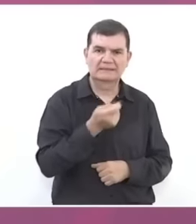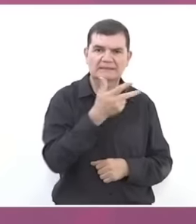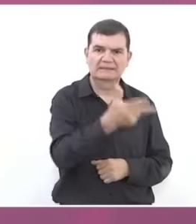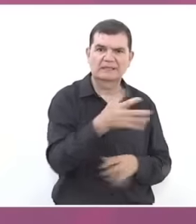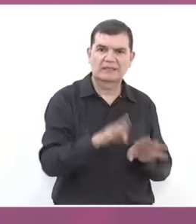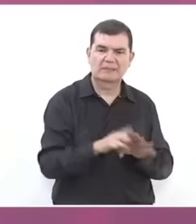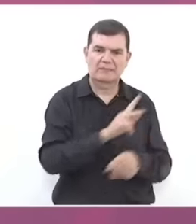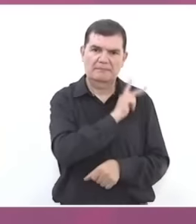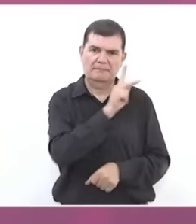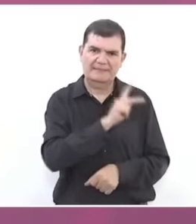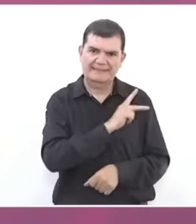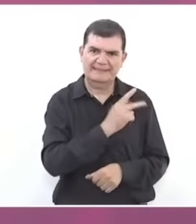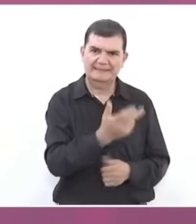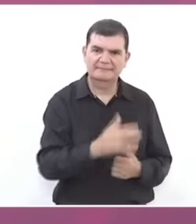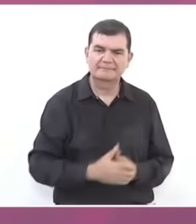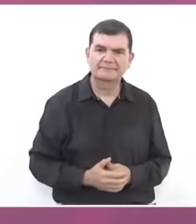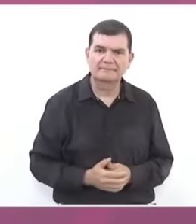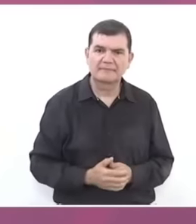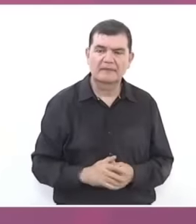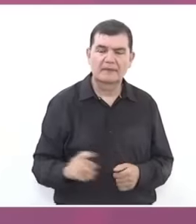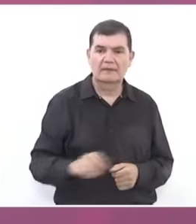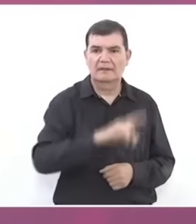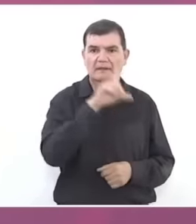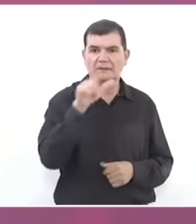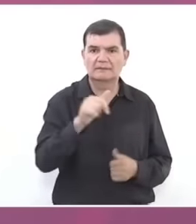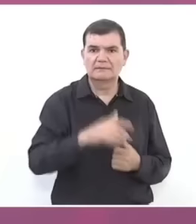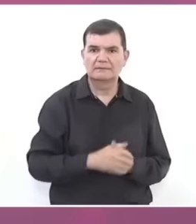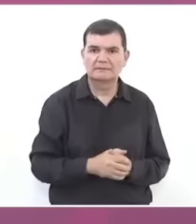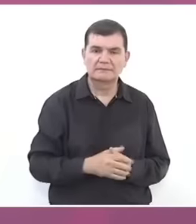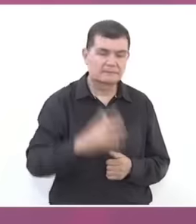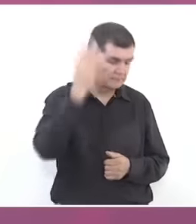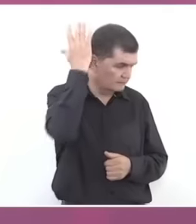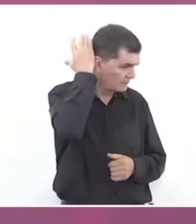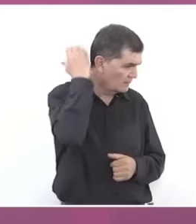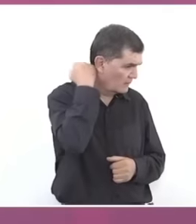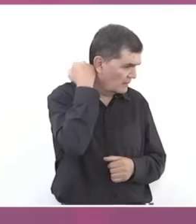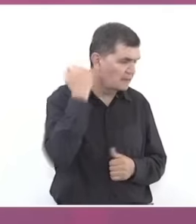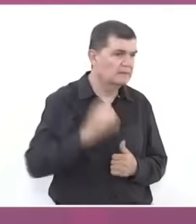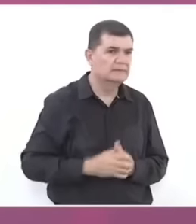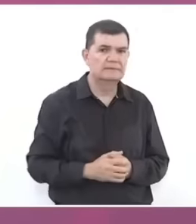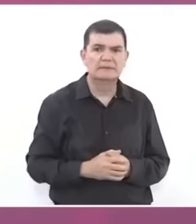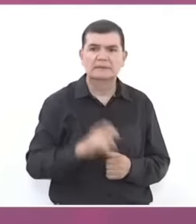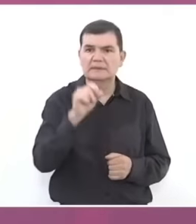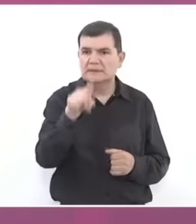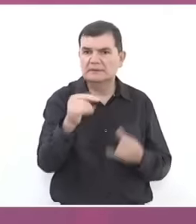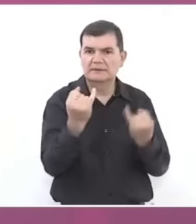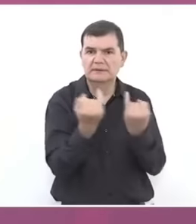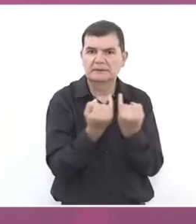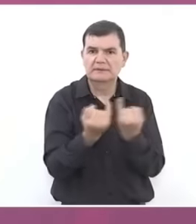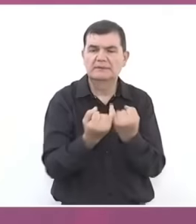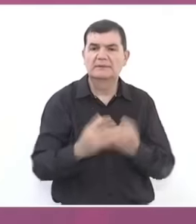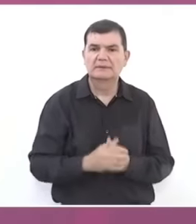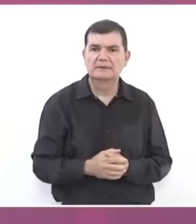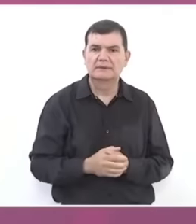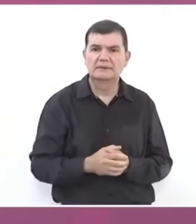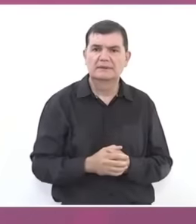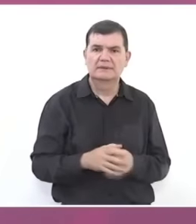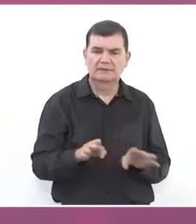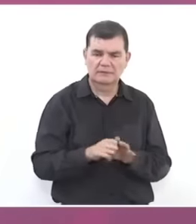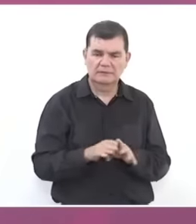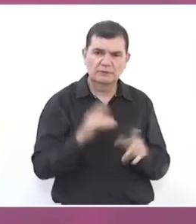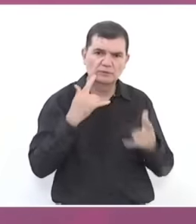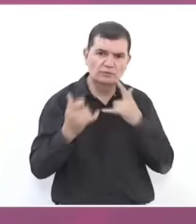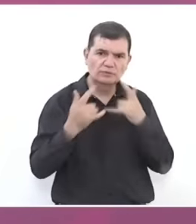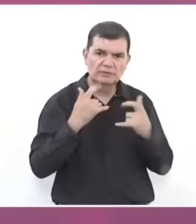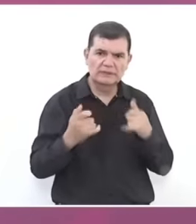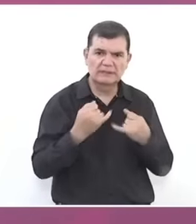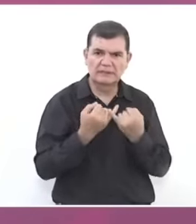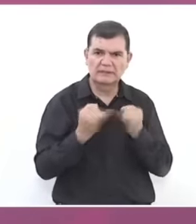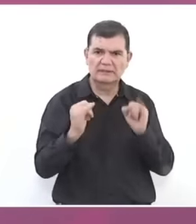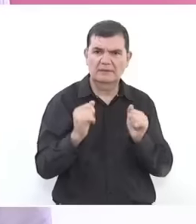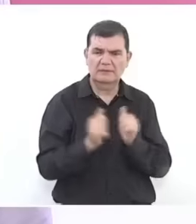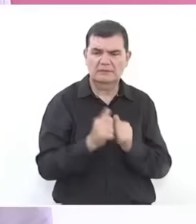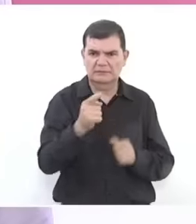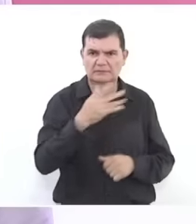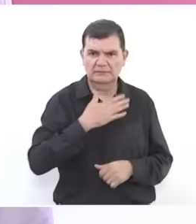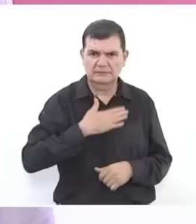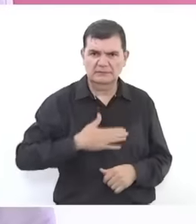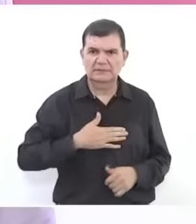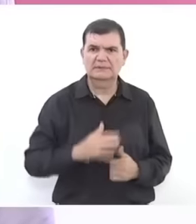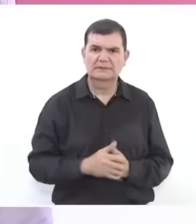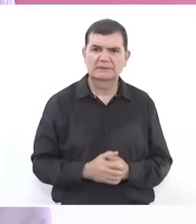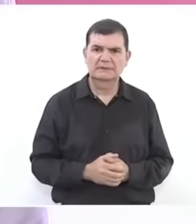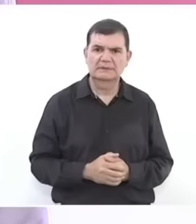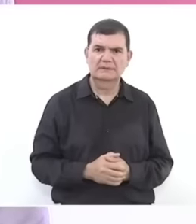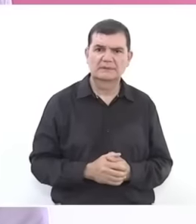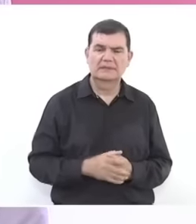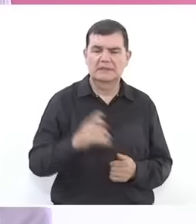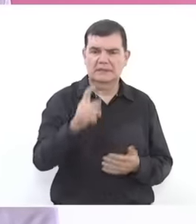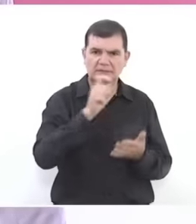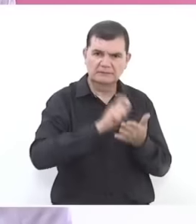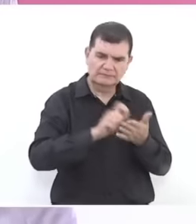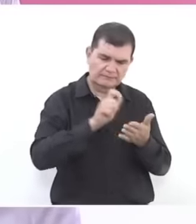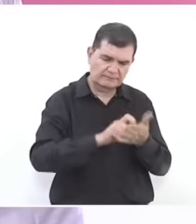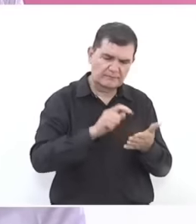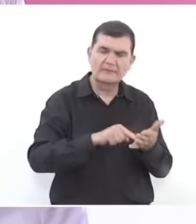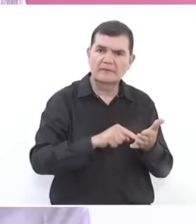country and then Morelos, who was also for independence but for justice, he wrote.